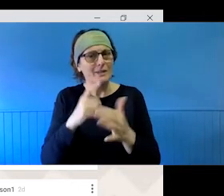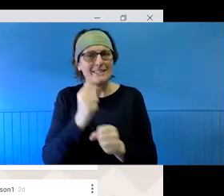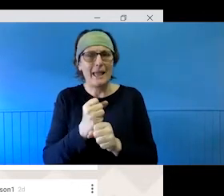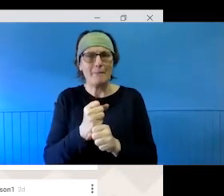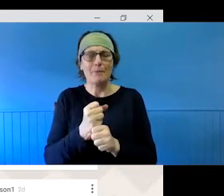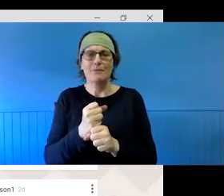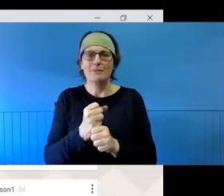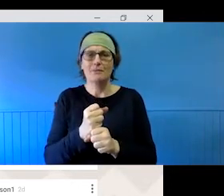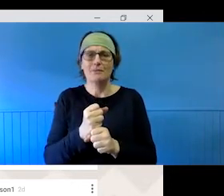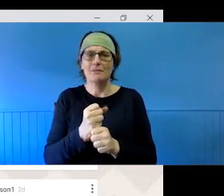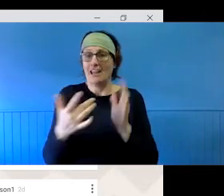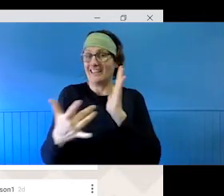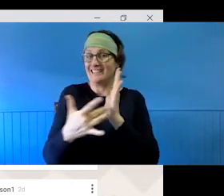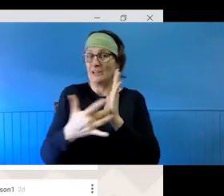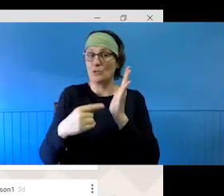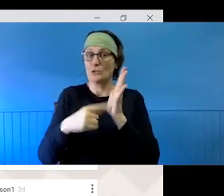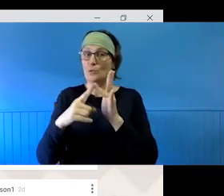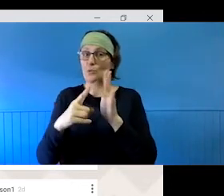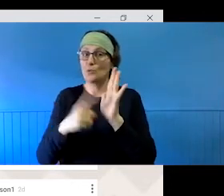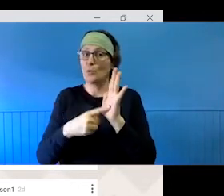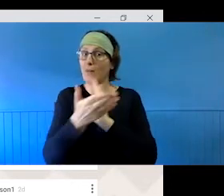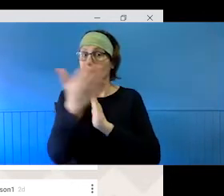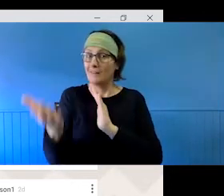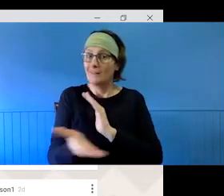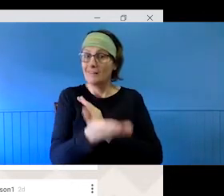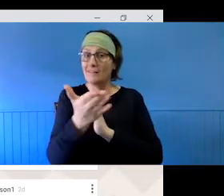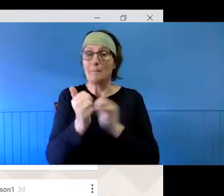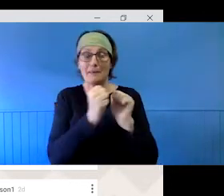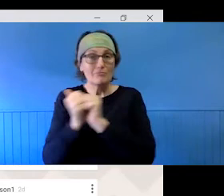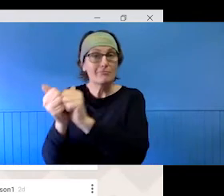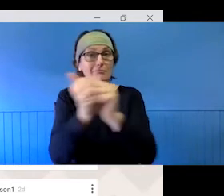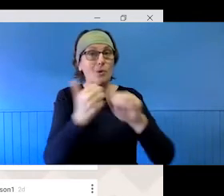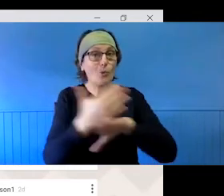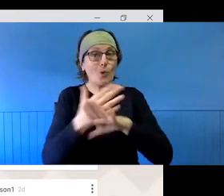technology tool that's a collaborative tool. There's